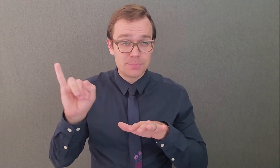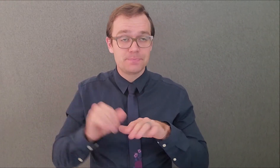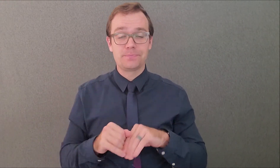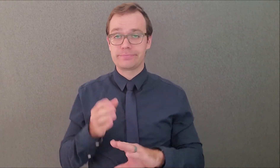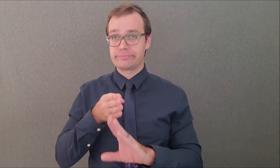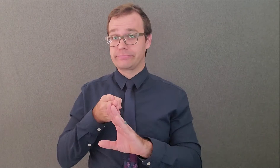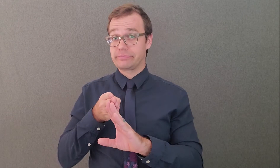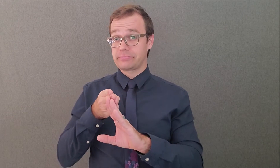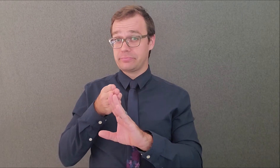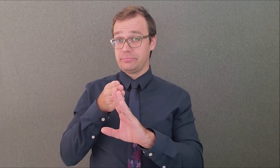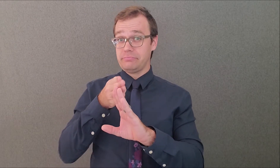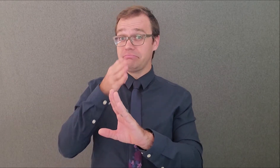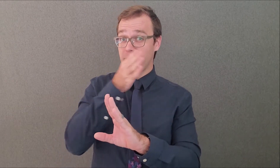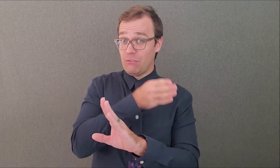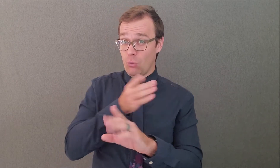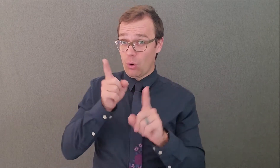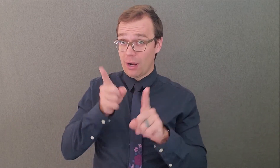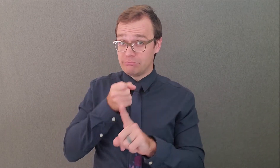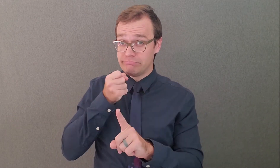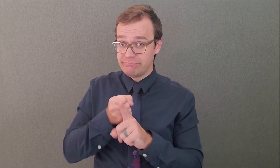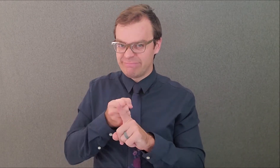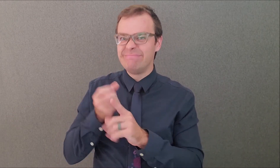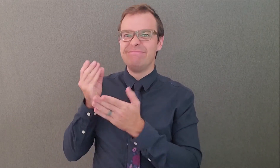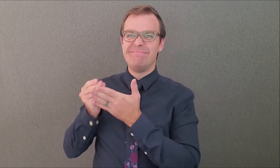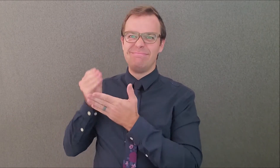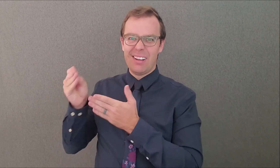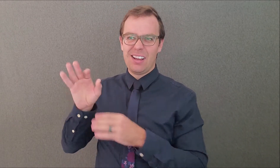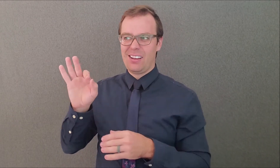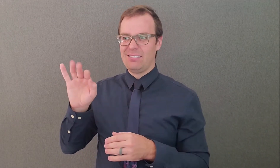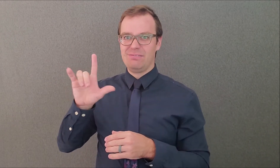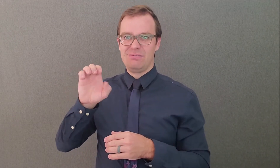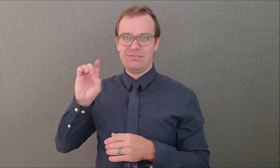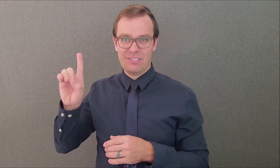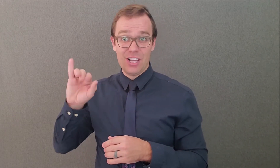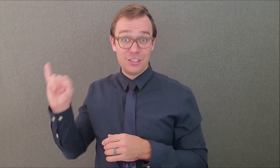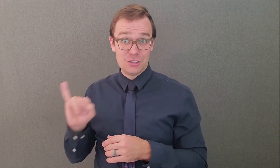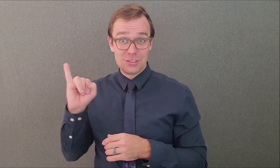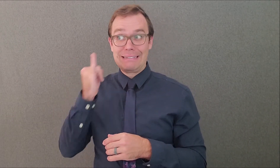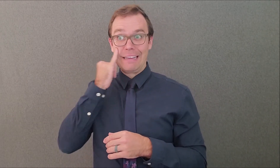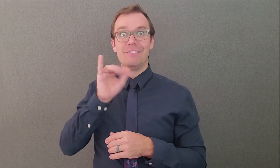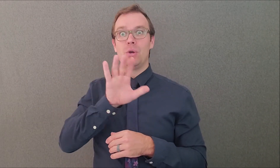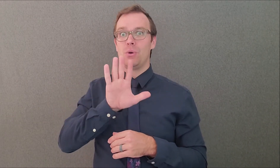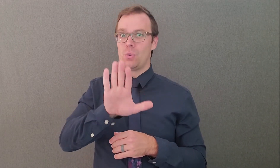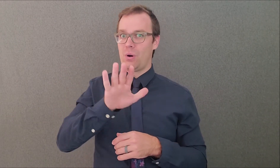Before a flood. Get flood insurance if you are in a flood-prone area.